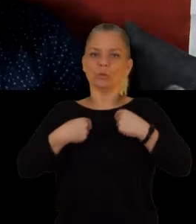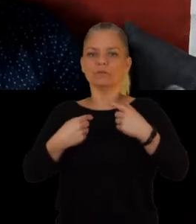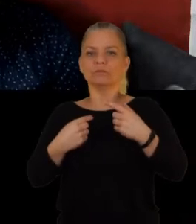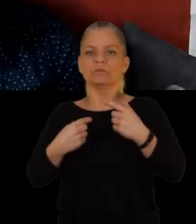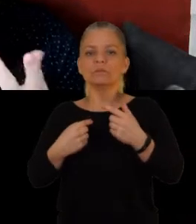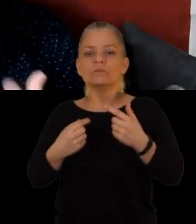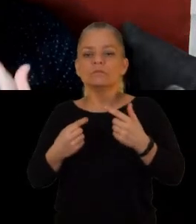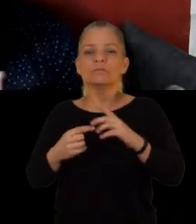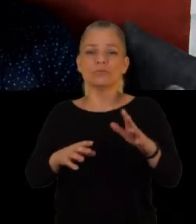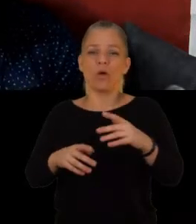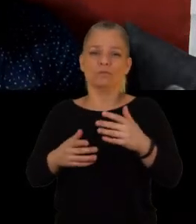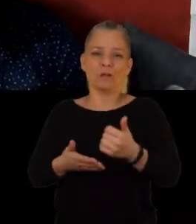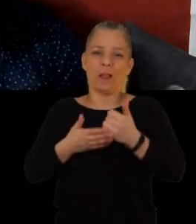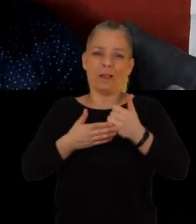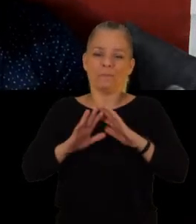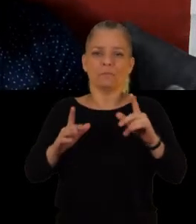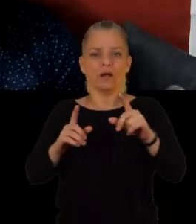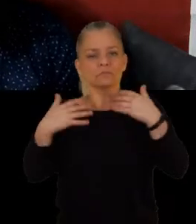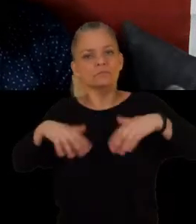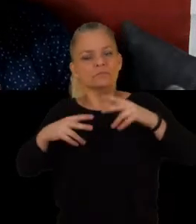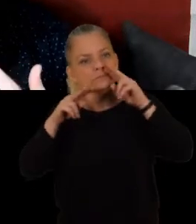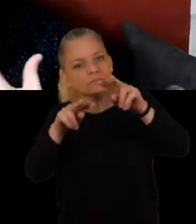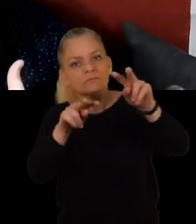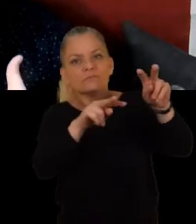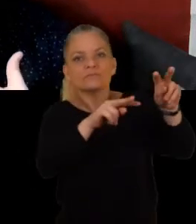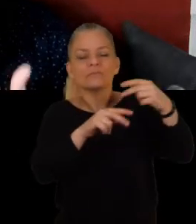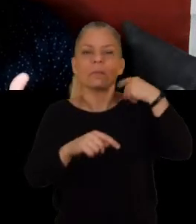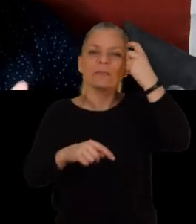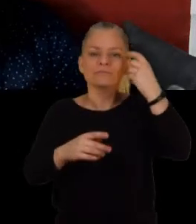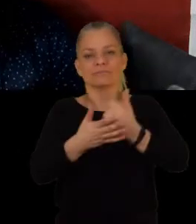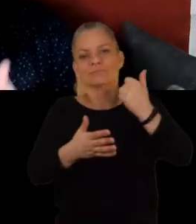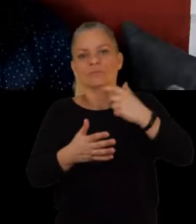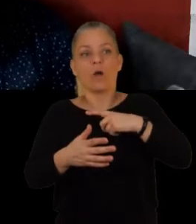a person probably doesn't do me the biggest amount of favors but it's amazing to watch people i think